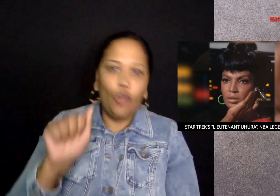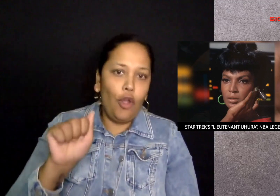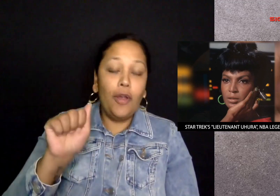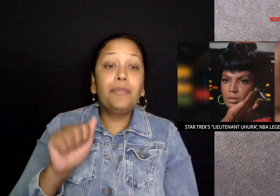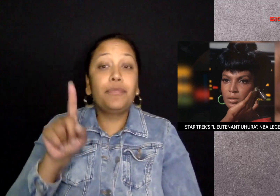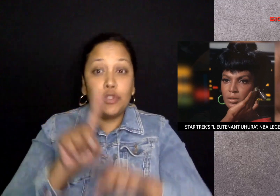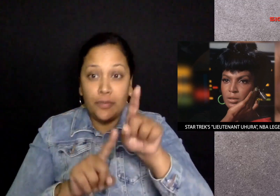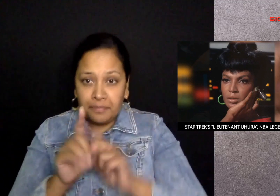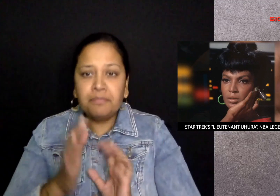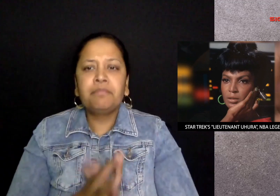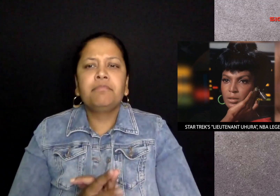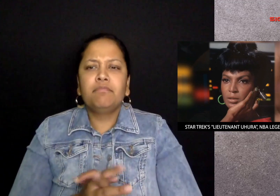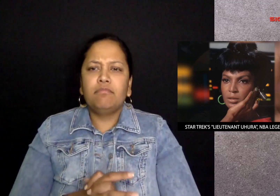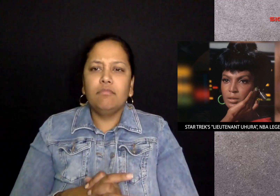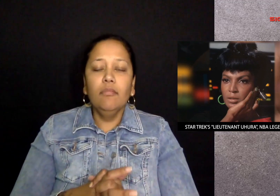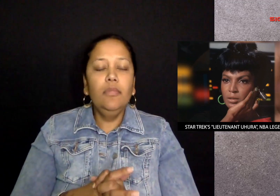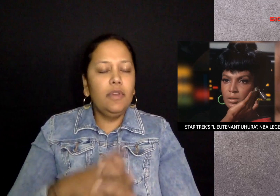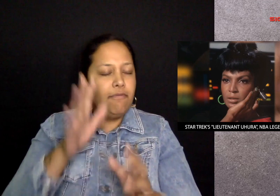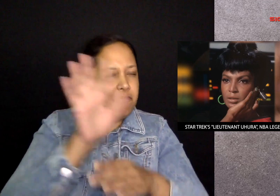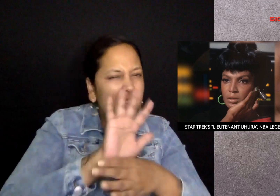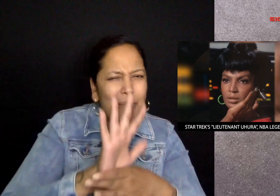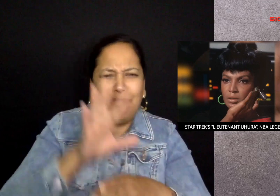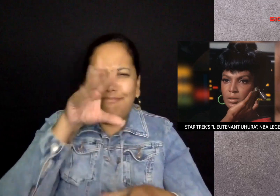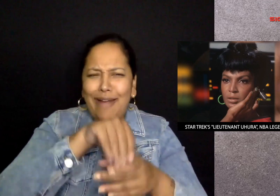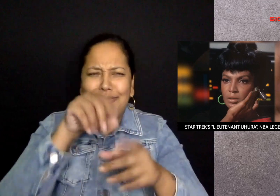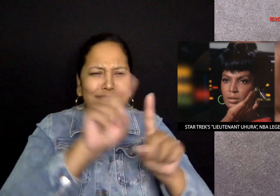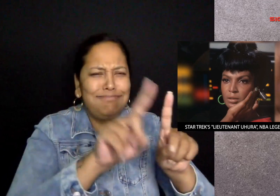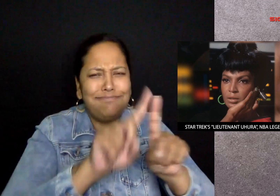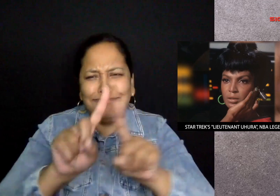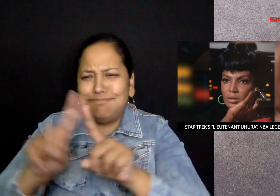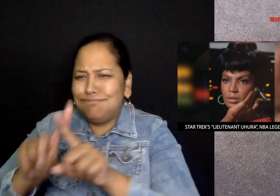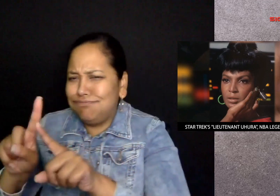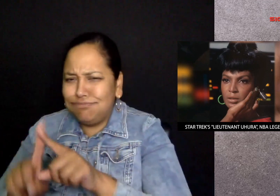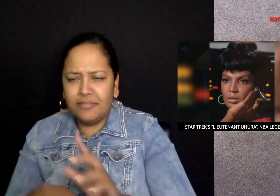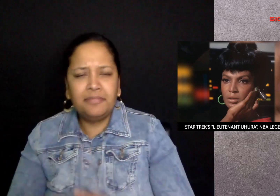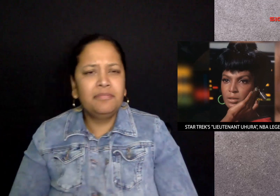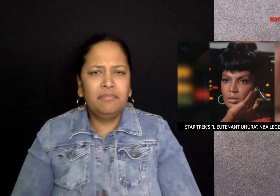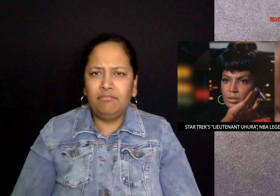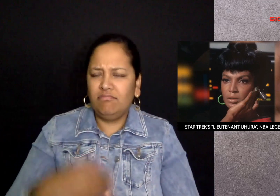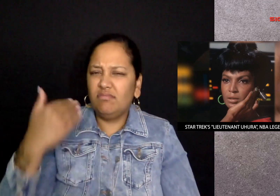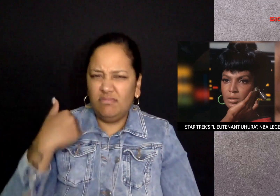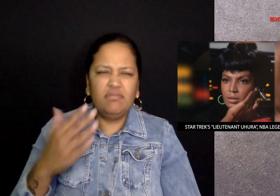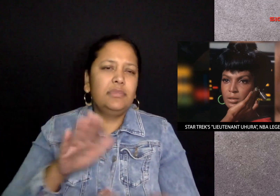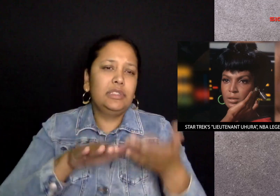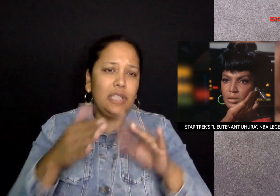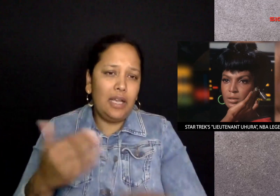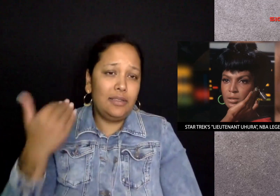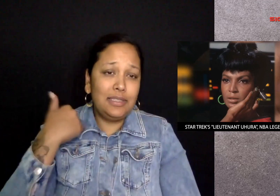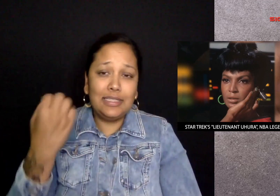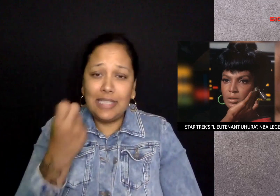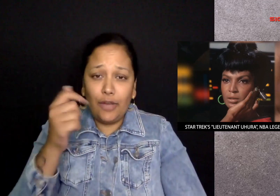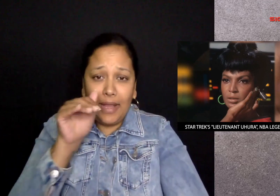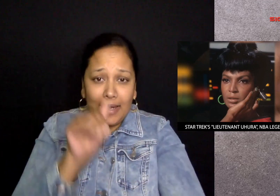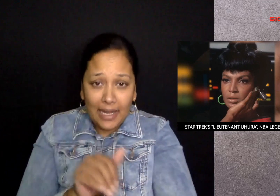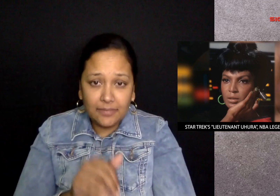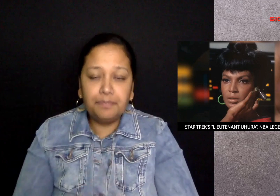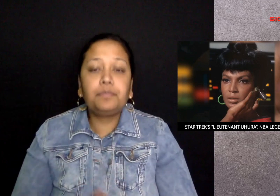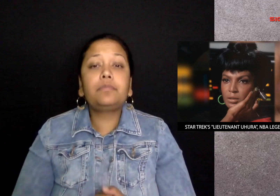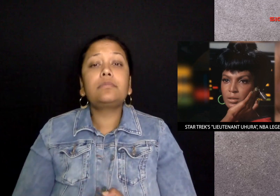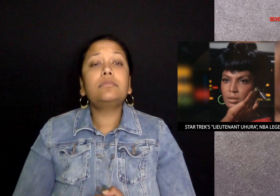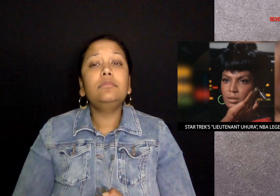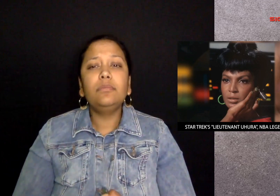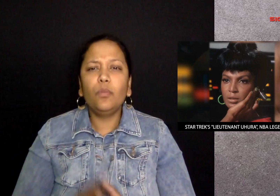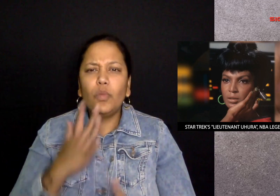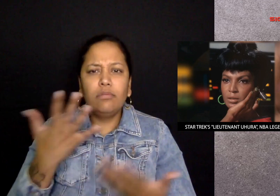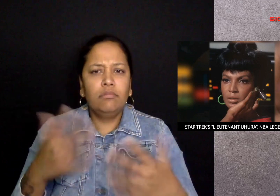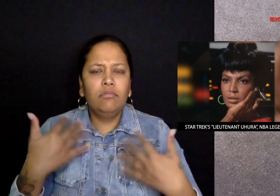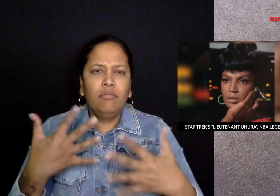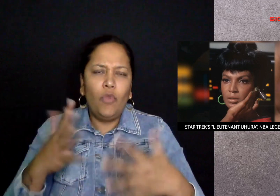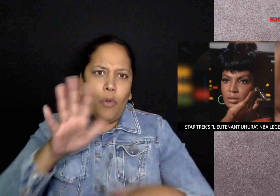she play Lieutenant Uhura in the Star Trek series and films she died Saturday night